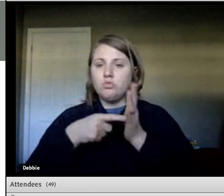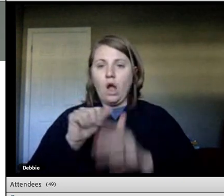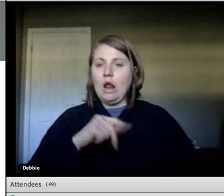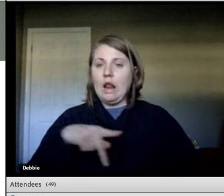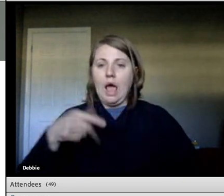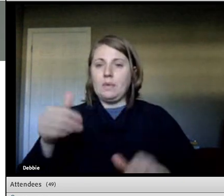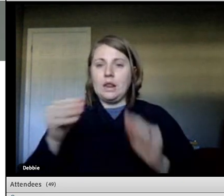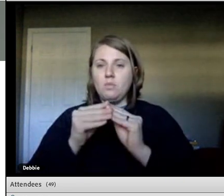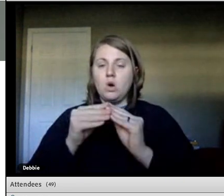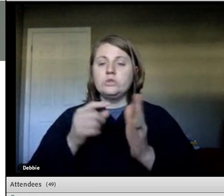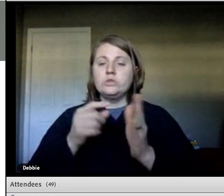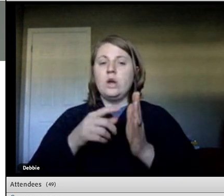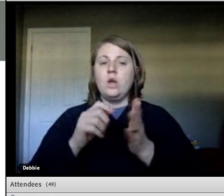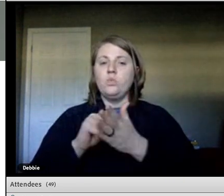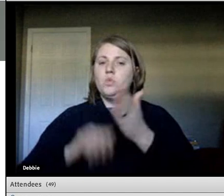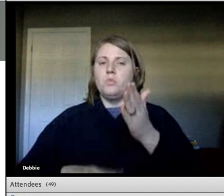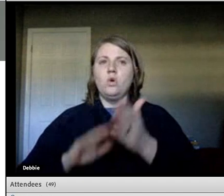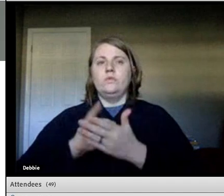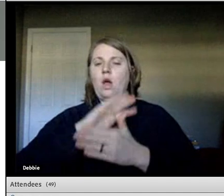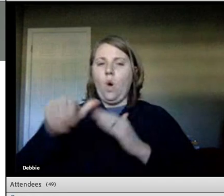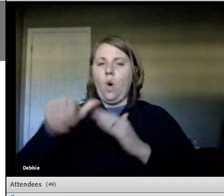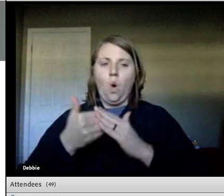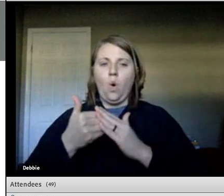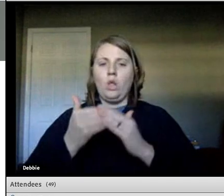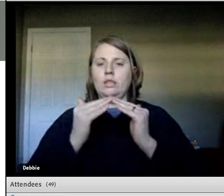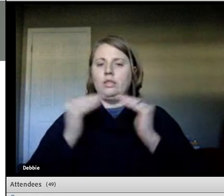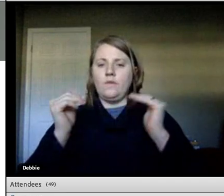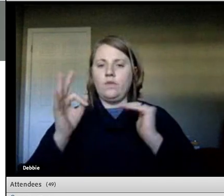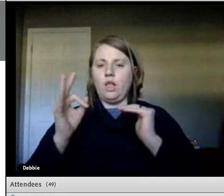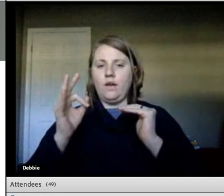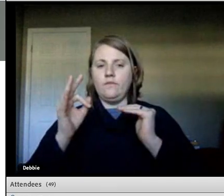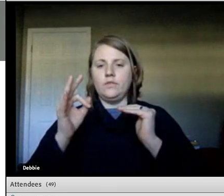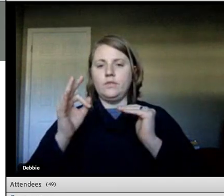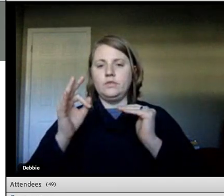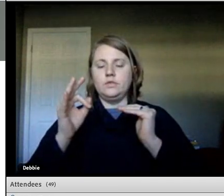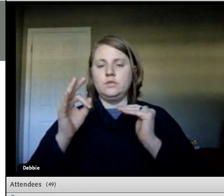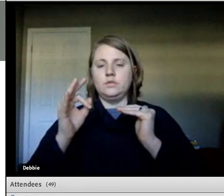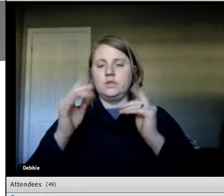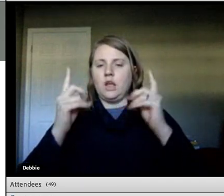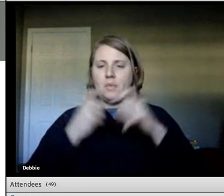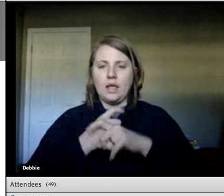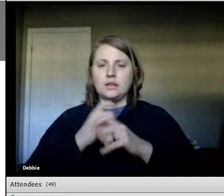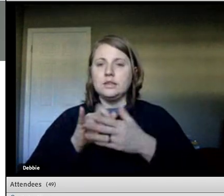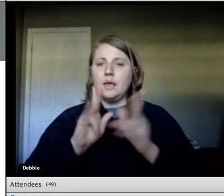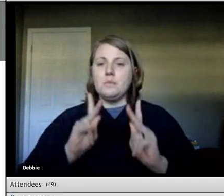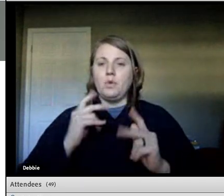sort of level of complexity that people had before. I know personally I was with my mother.